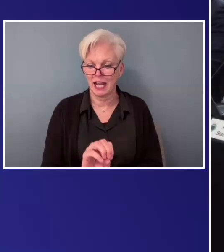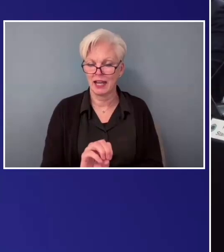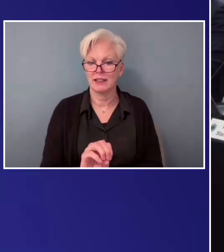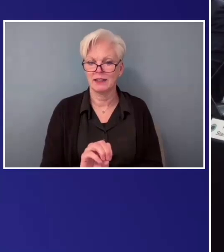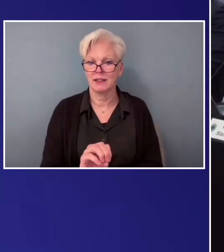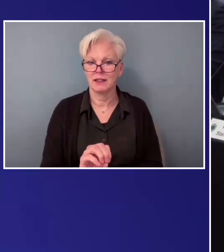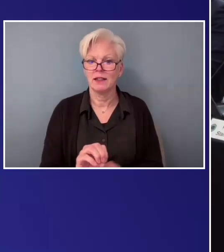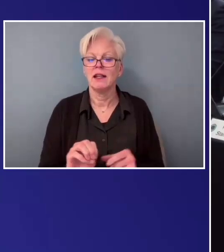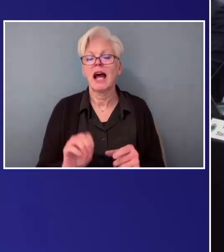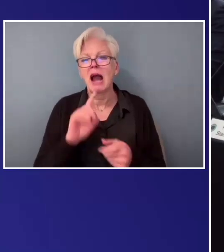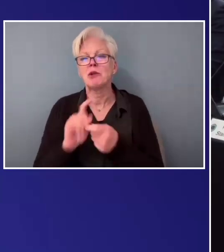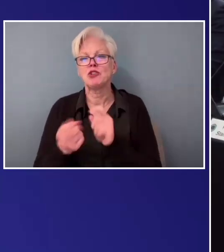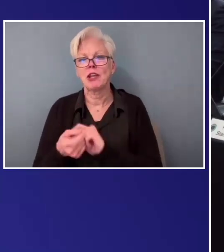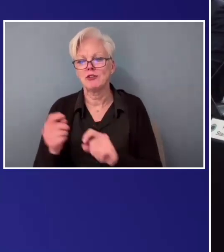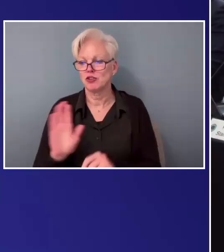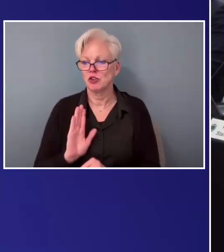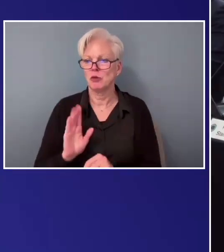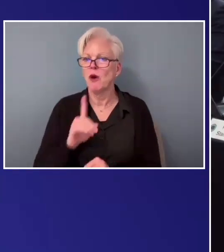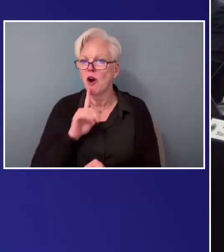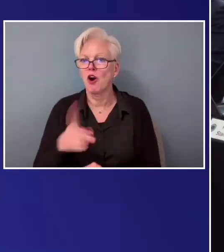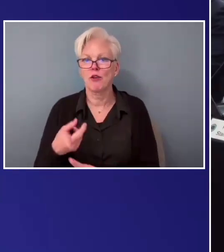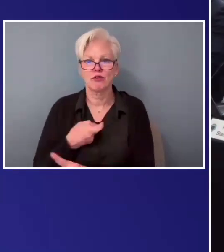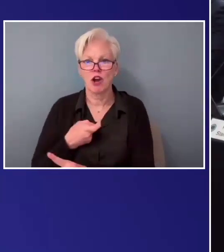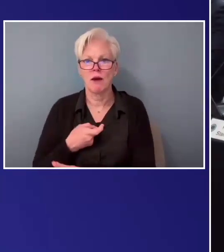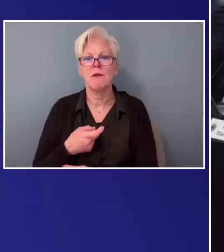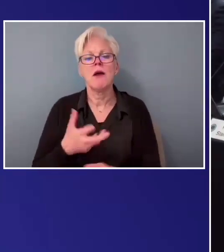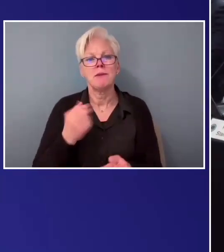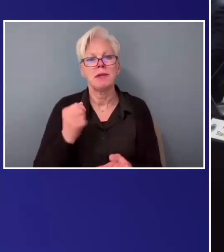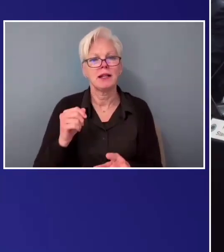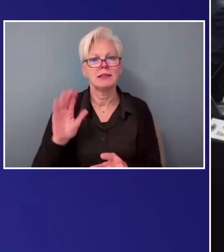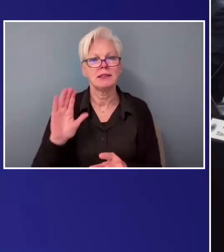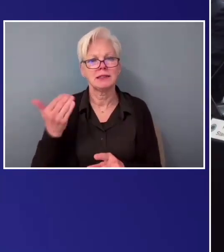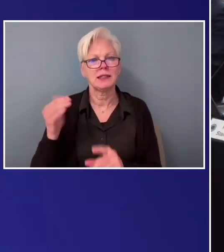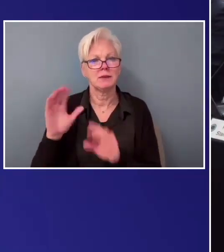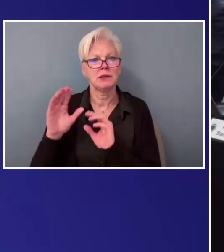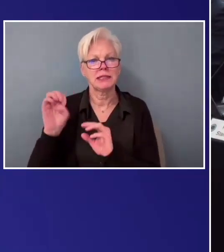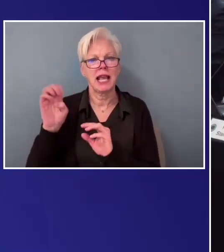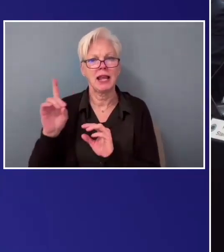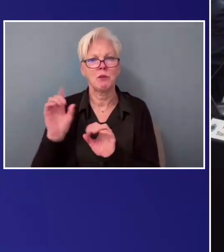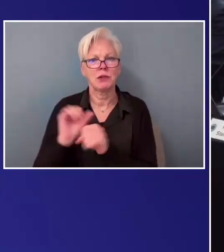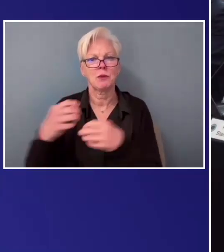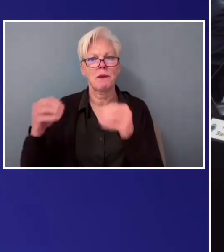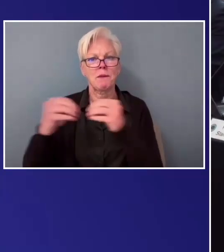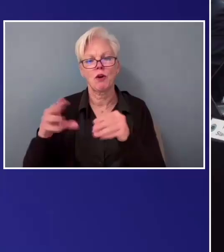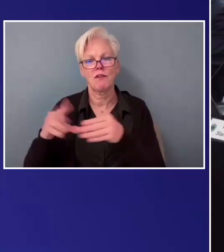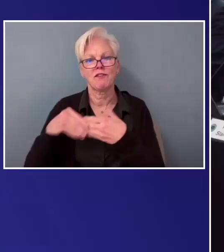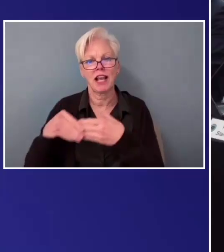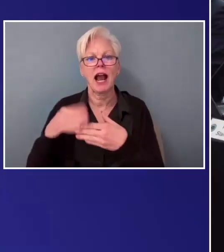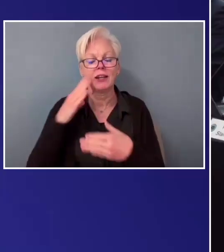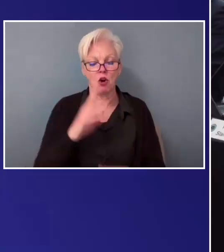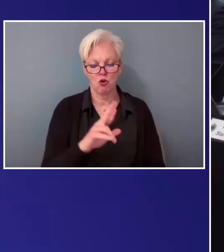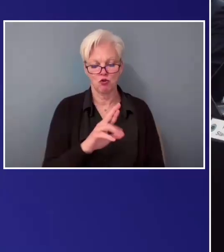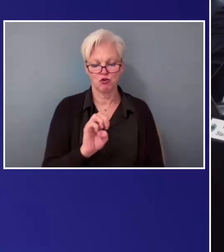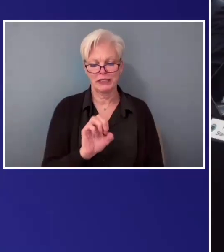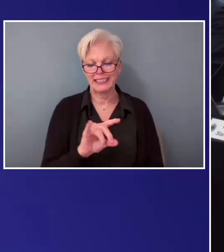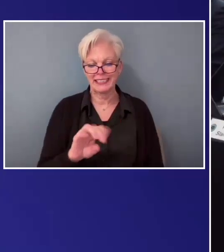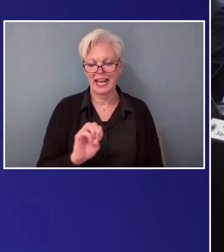I mean, the Department's been pretty deliberate about wanting to make that a little more flexible. I know reside is in the statutory language, but we talked about how the Department